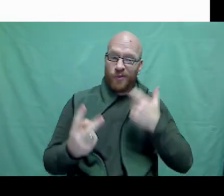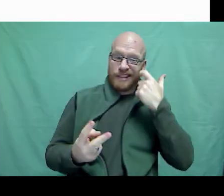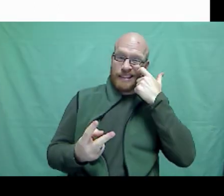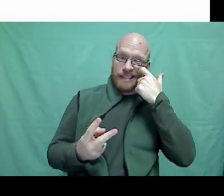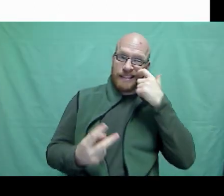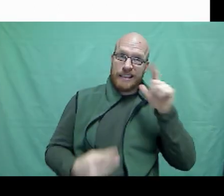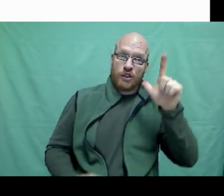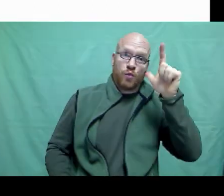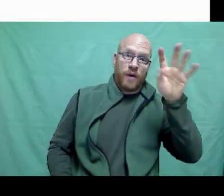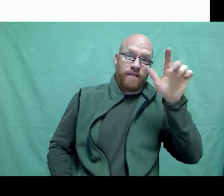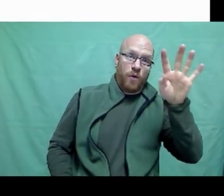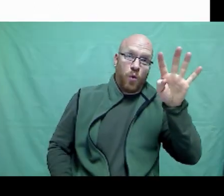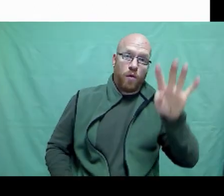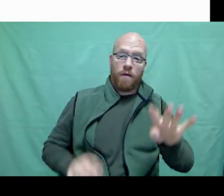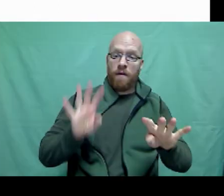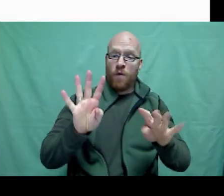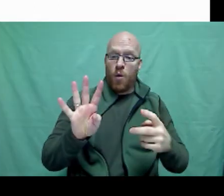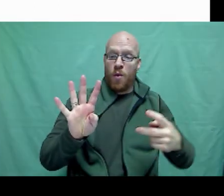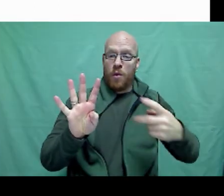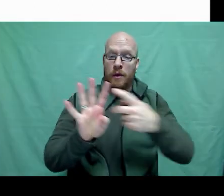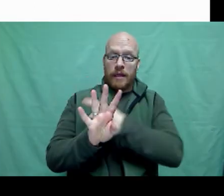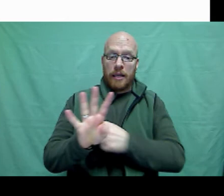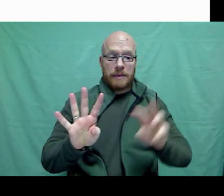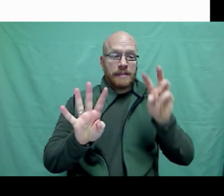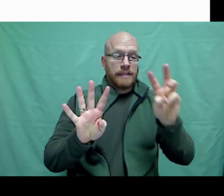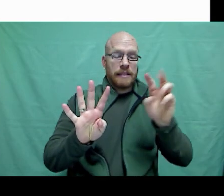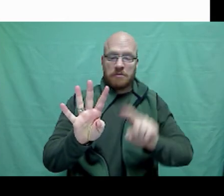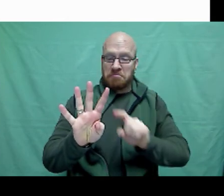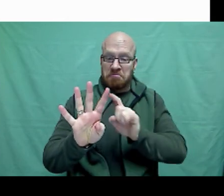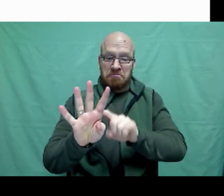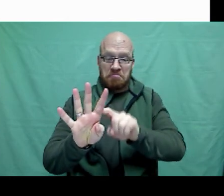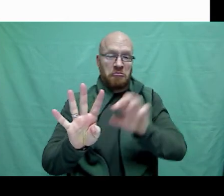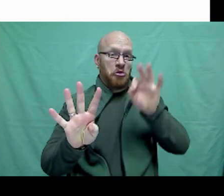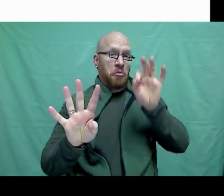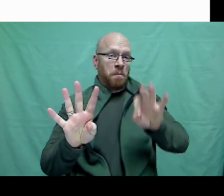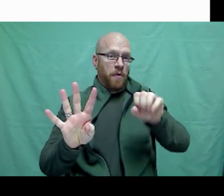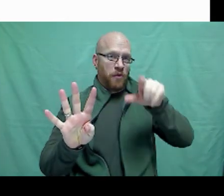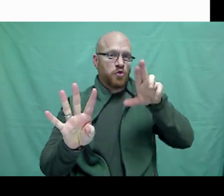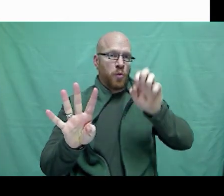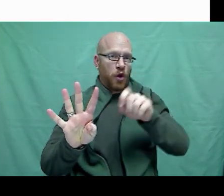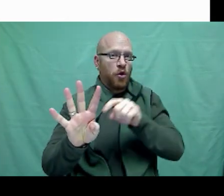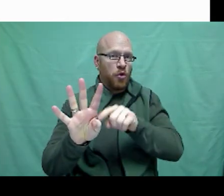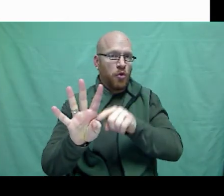We think about 12. We said 24 fell 4 times 6. We know four is a perfect square.